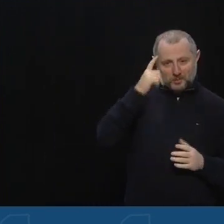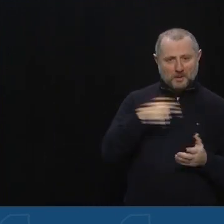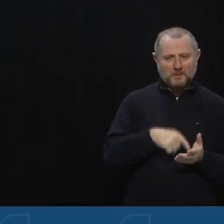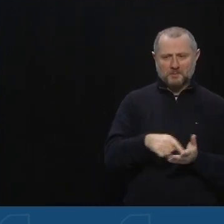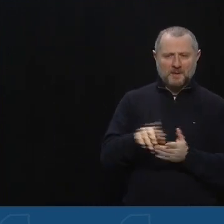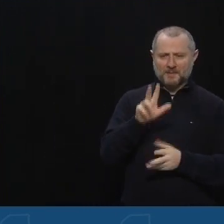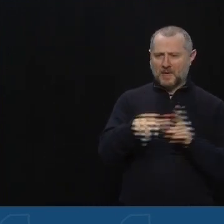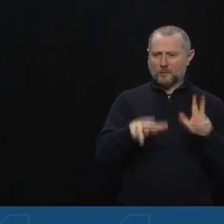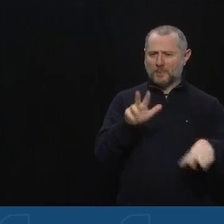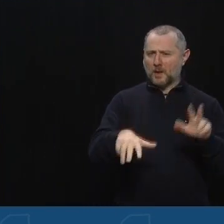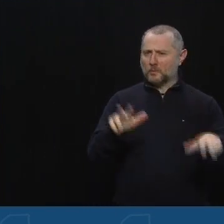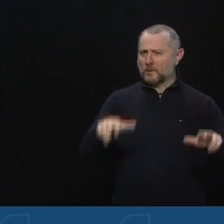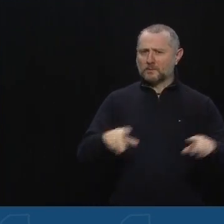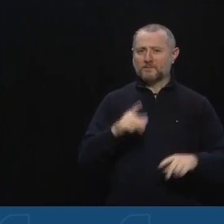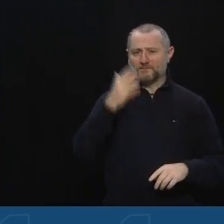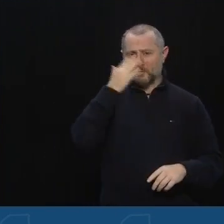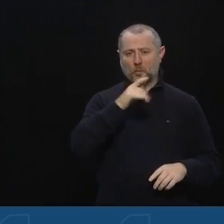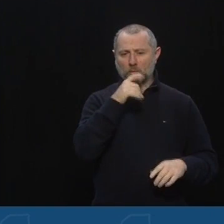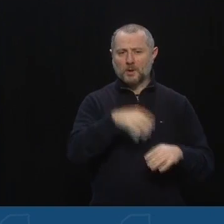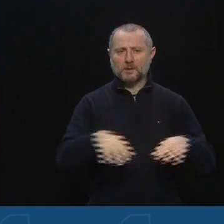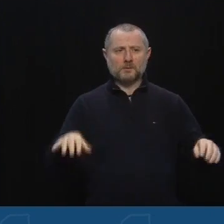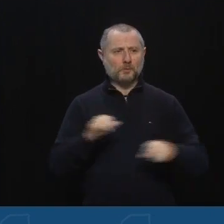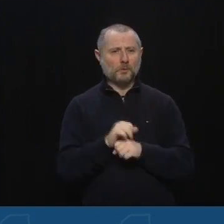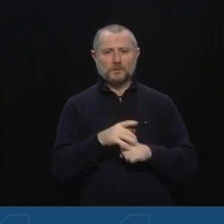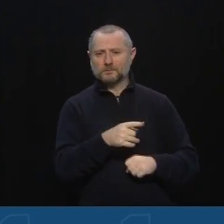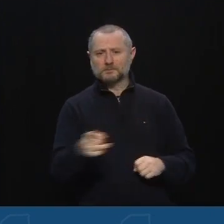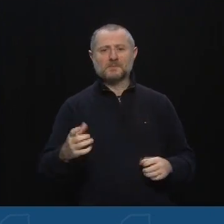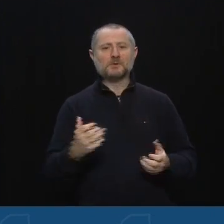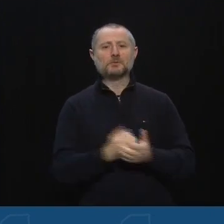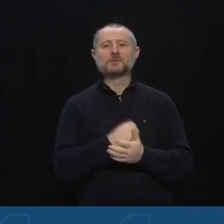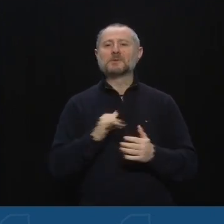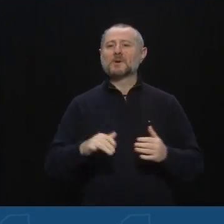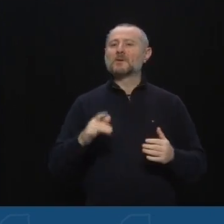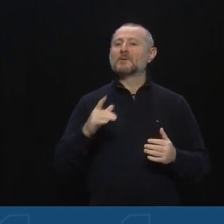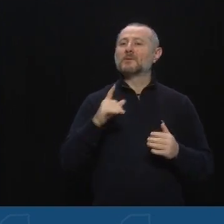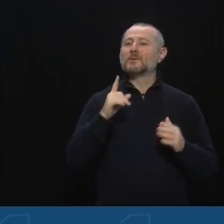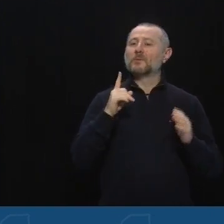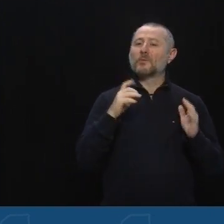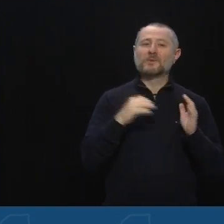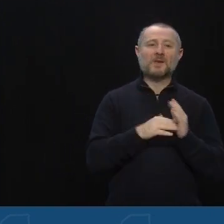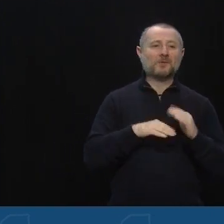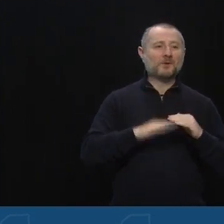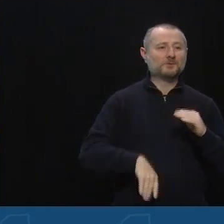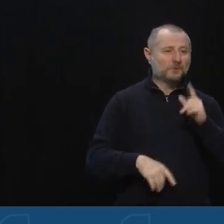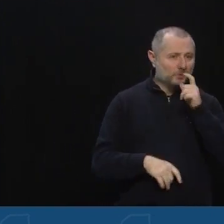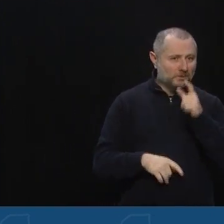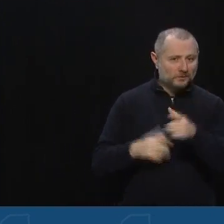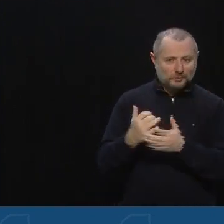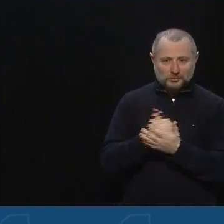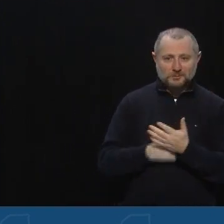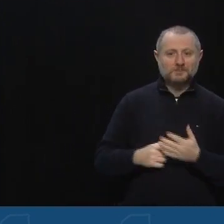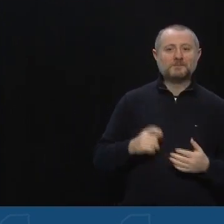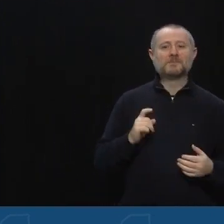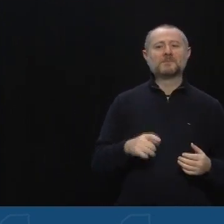THAT MEANS RIGHT HERE N IN NORTH CENTRAL BRONX, A PAYMENT OF $ $3,000 TO QUALIFIED FRONTLINE INDIVIDUALS MAKING LESS THAN